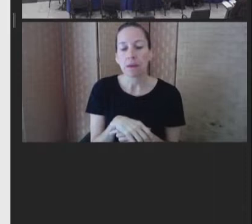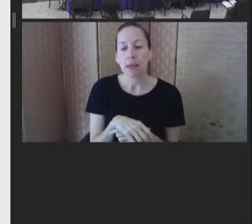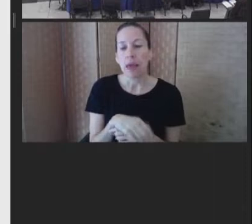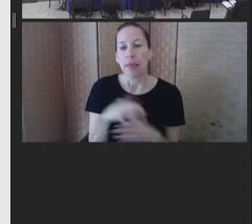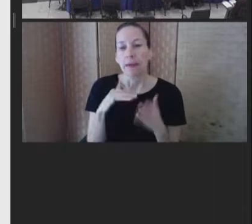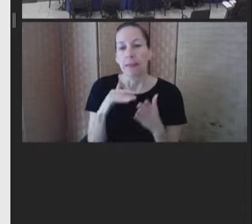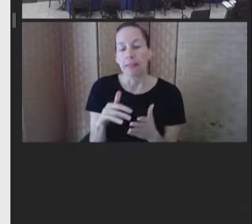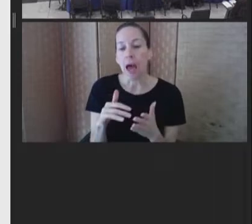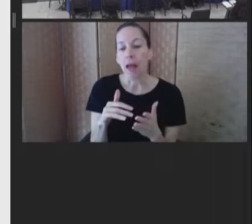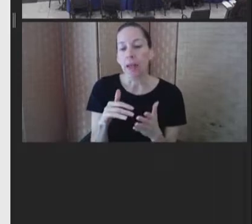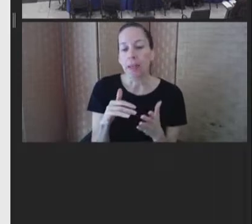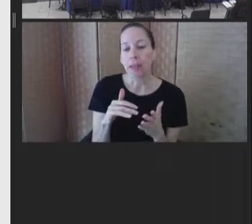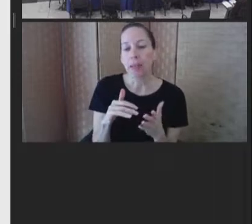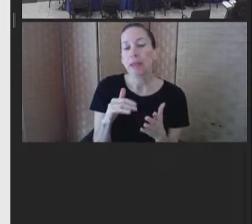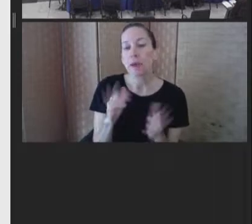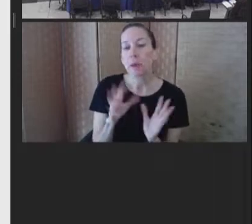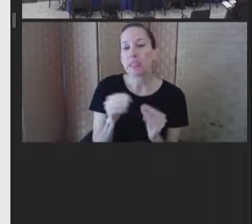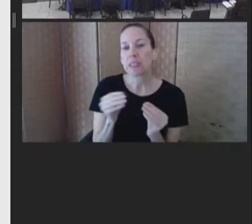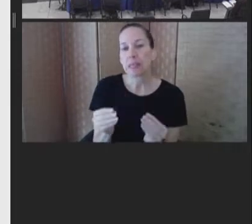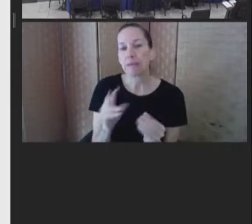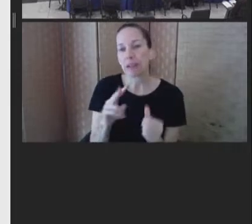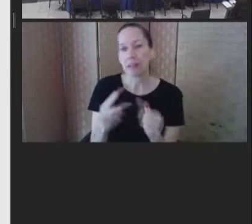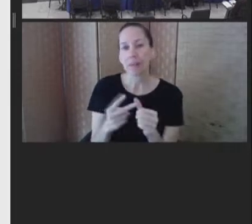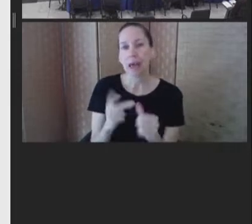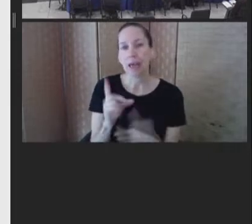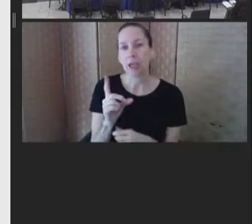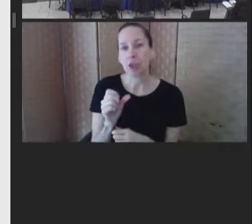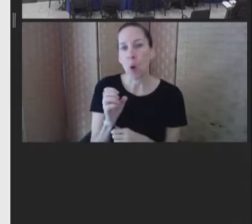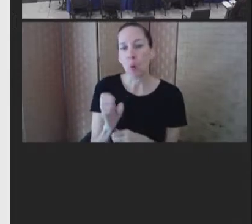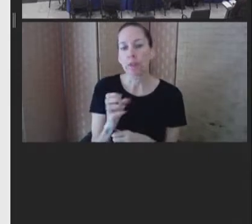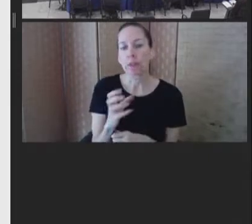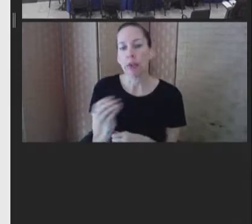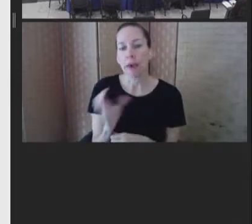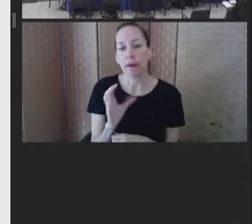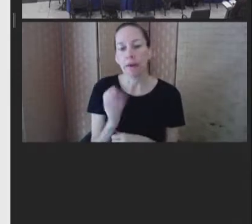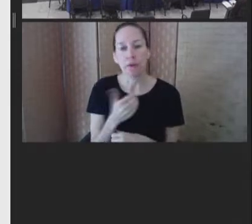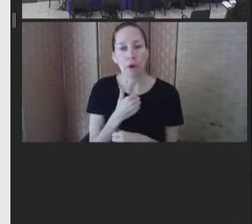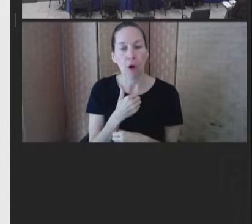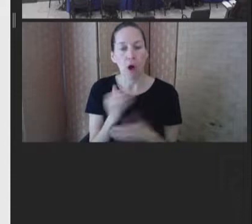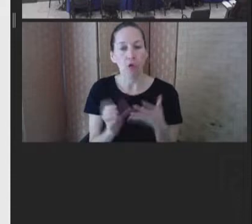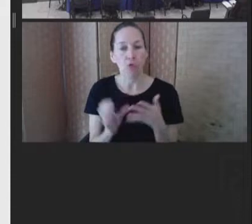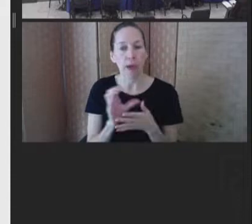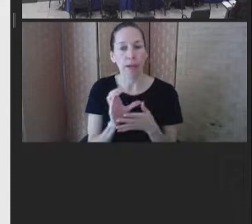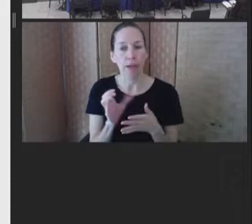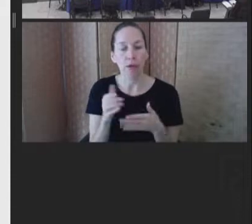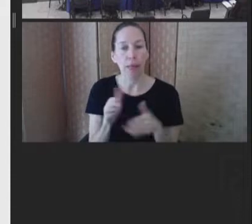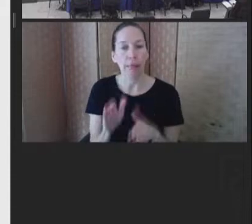and our eligibility criteria allowed for any prior approved or authorized primary